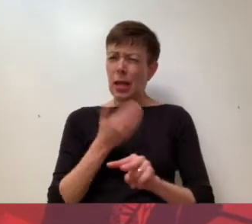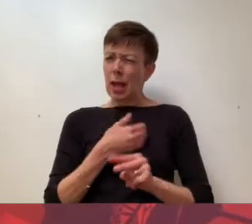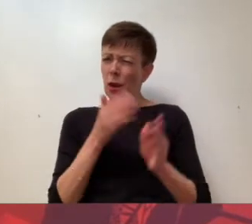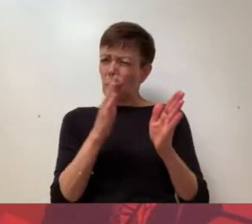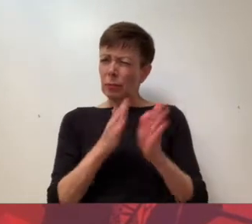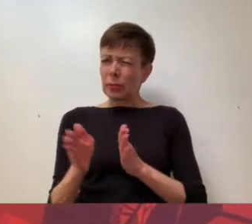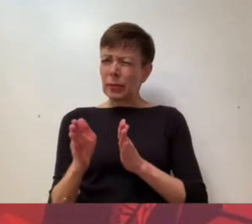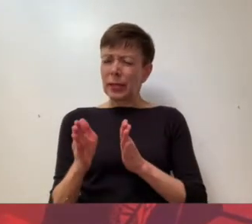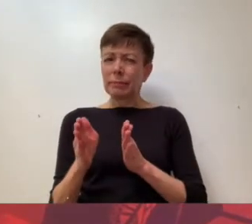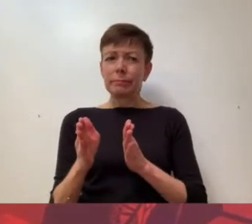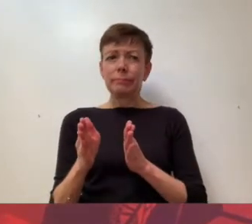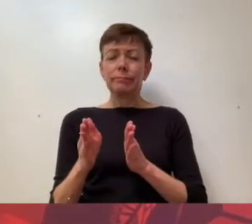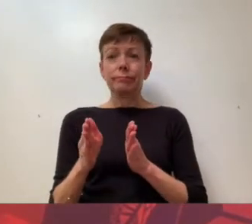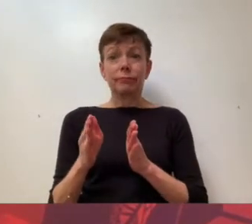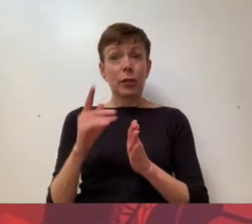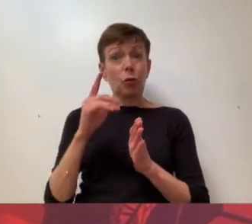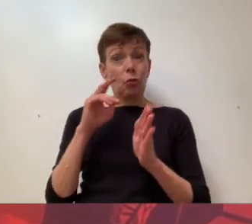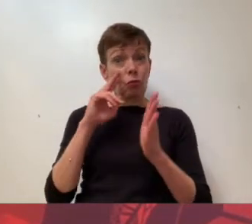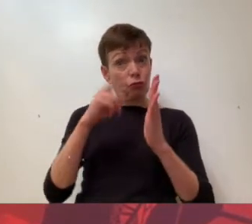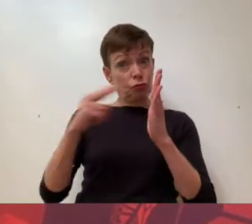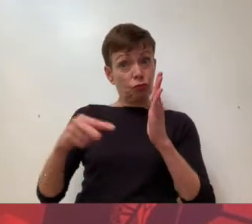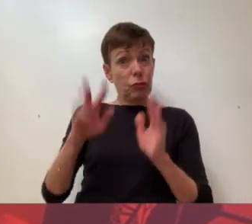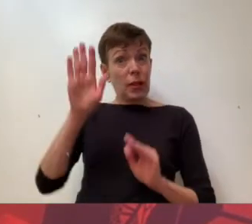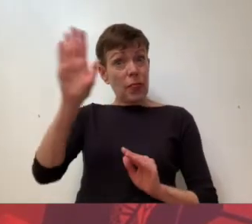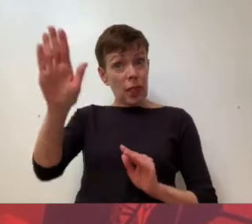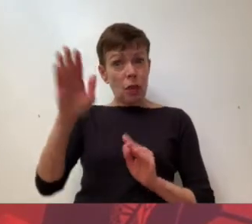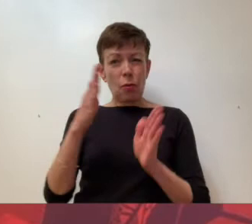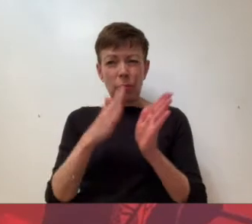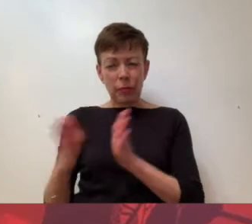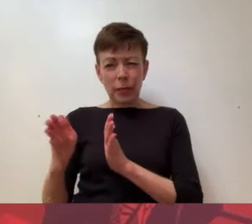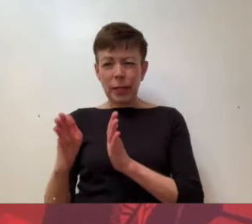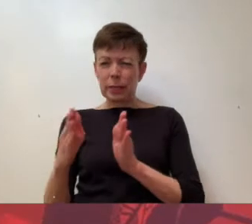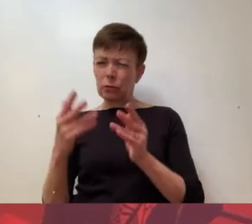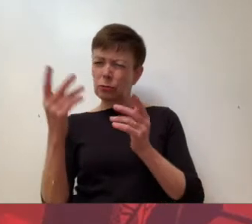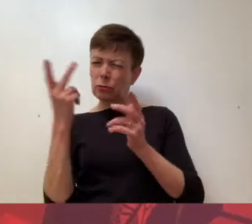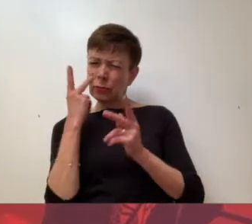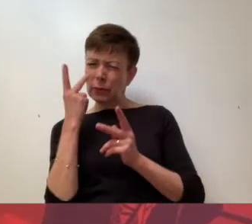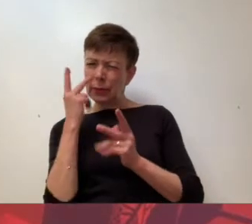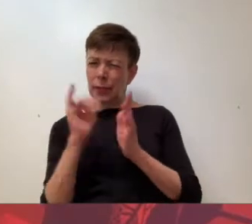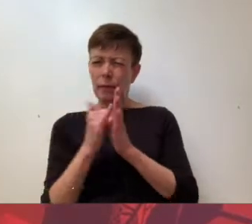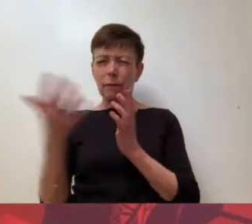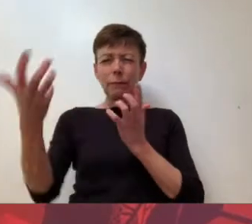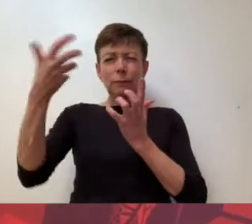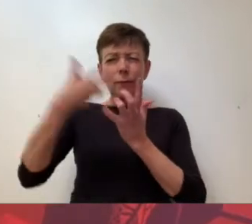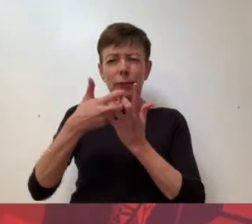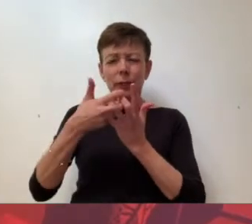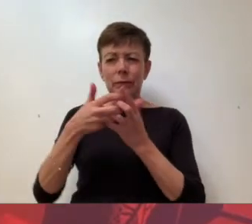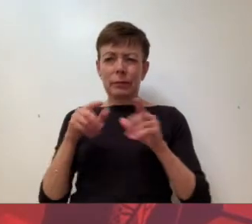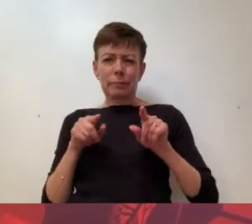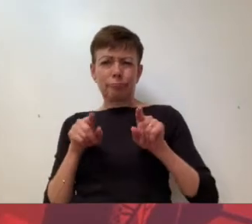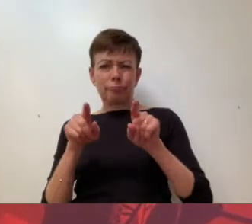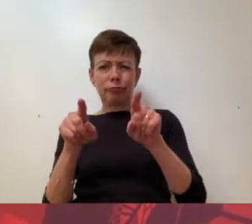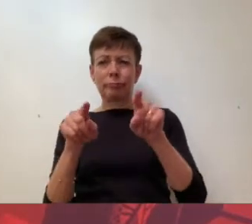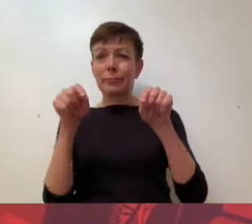been reviewing our plan to understand how it, sorry their plan, to understand how it